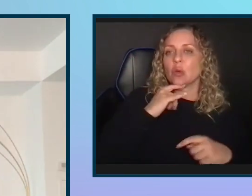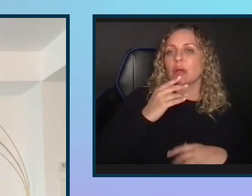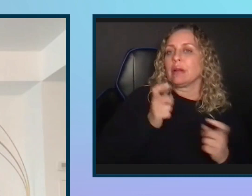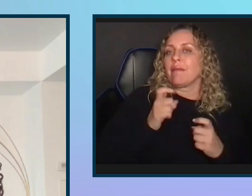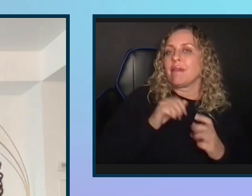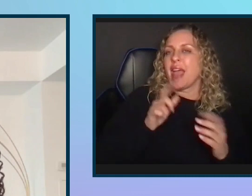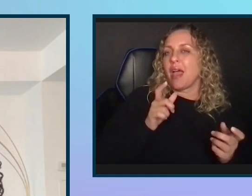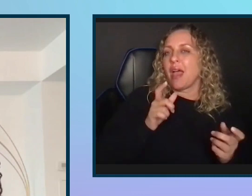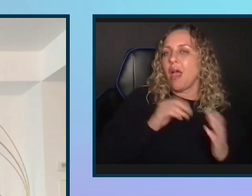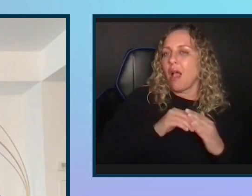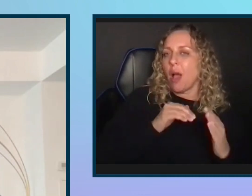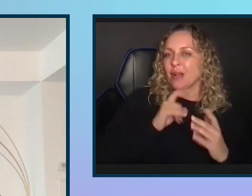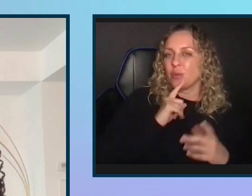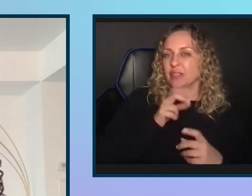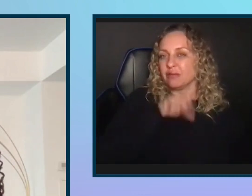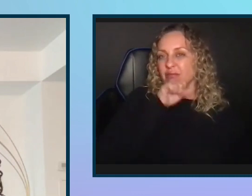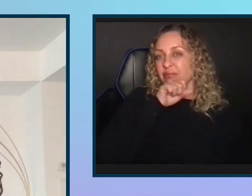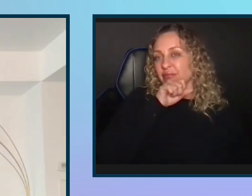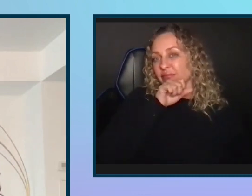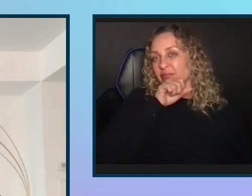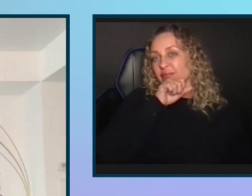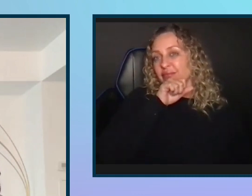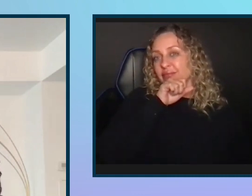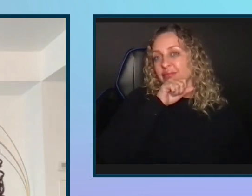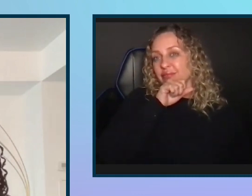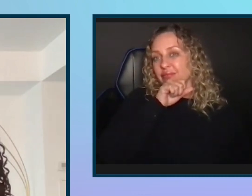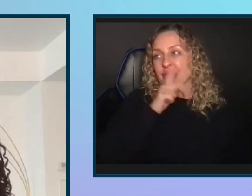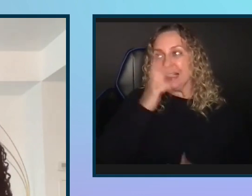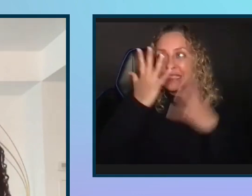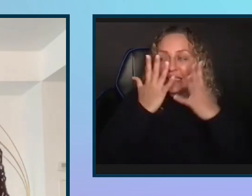can be really difficult or like downright humiliating and frustrating.